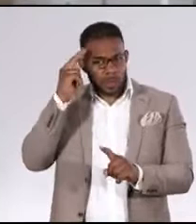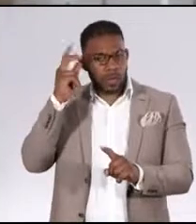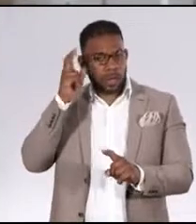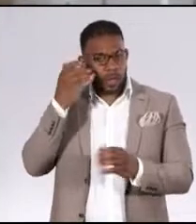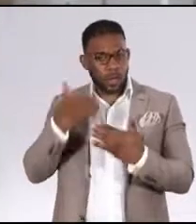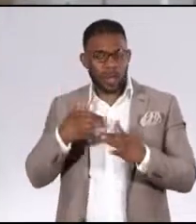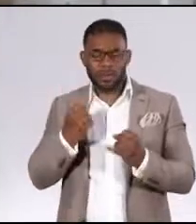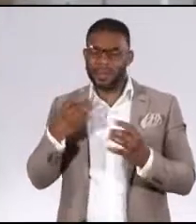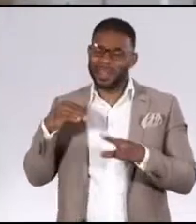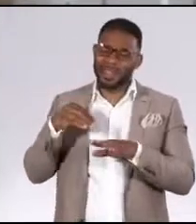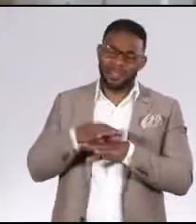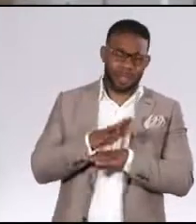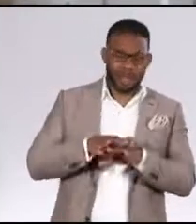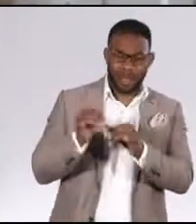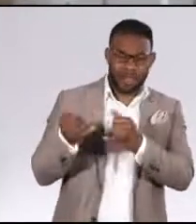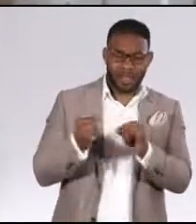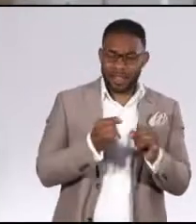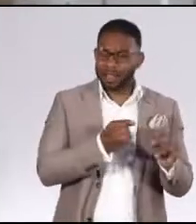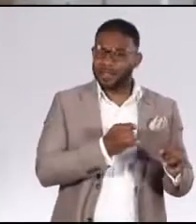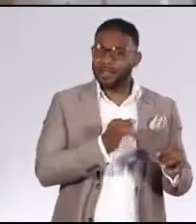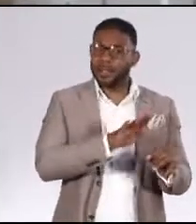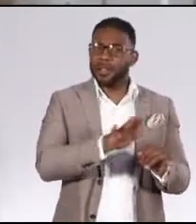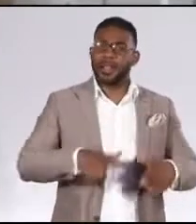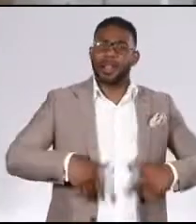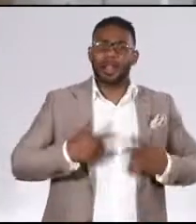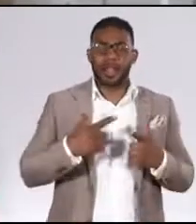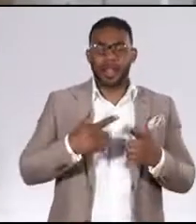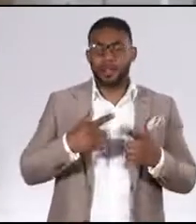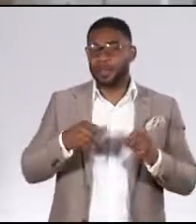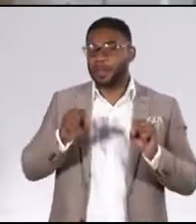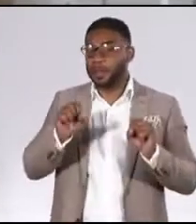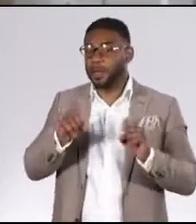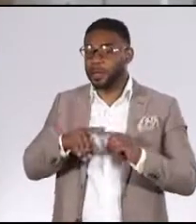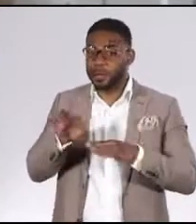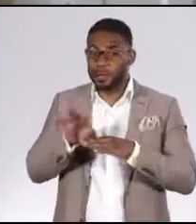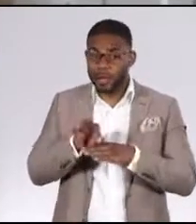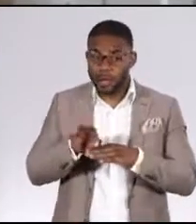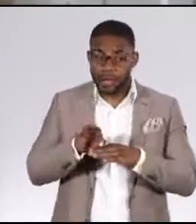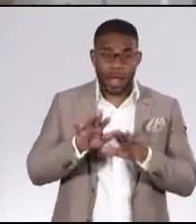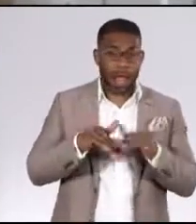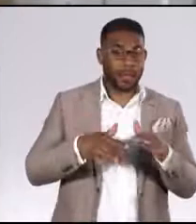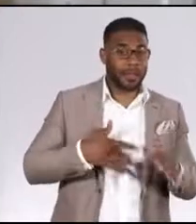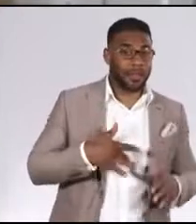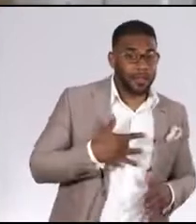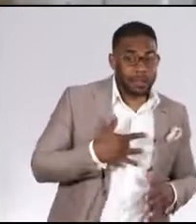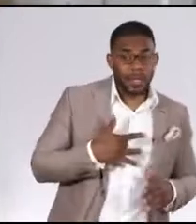on an individual white, their ability to function how they feel on a daily basis.